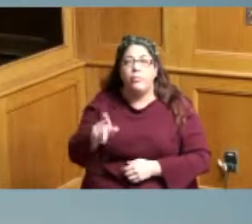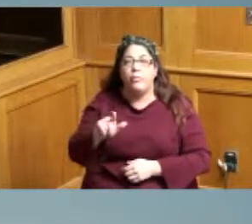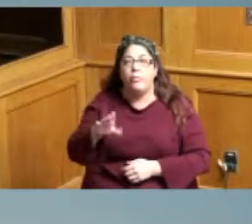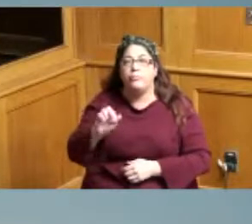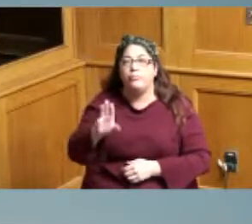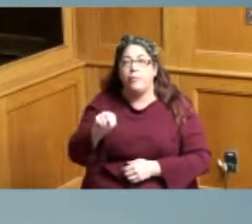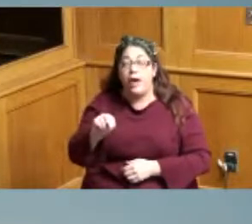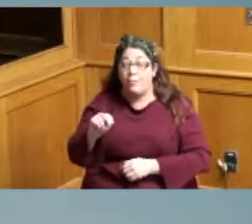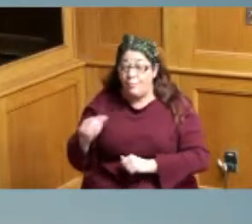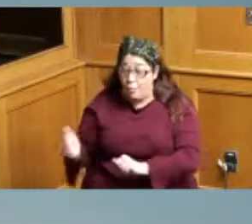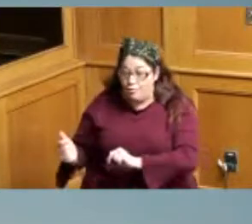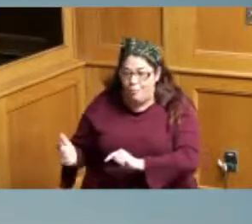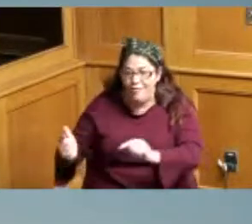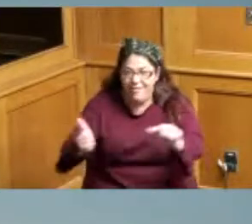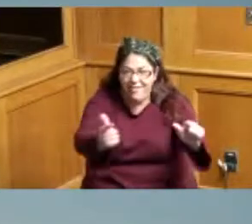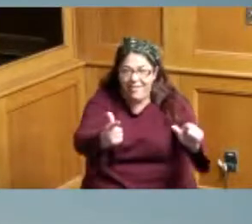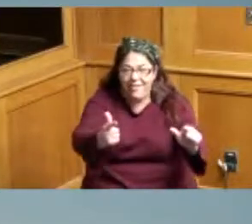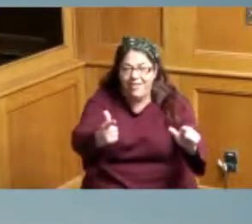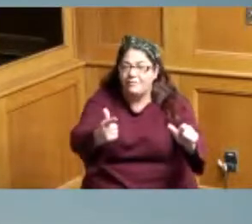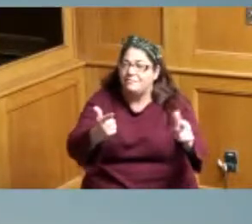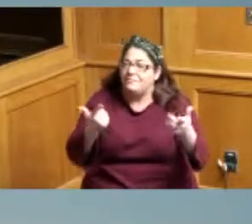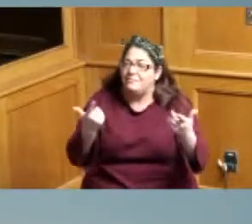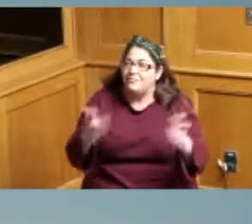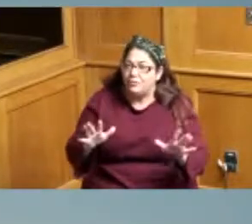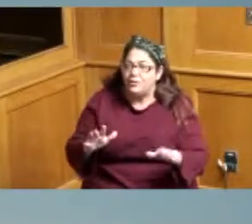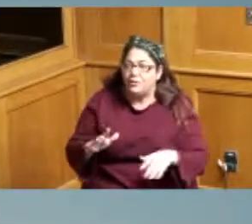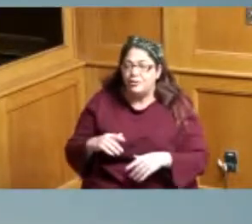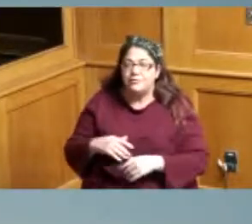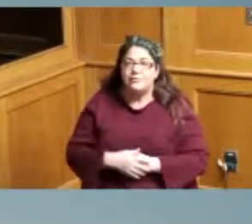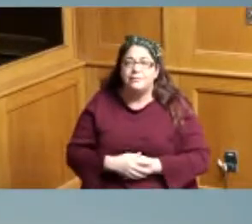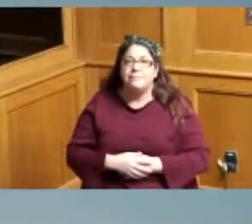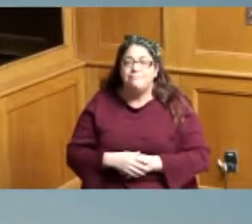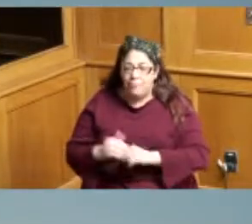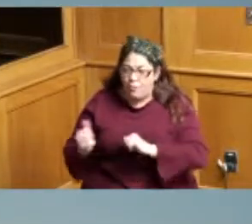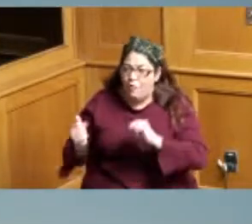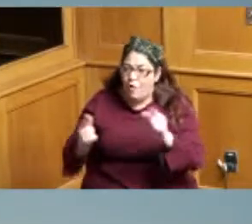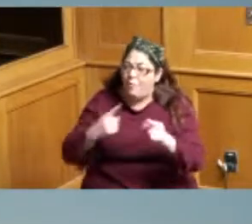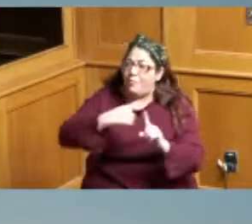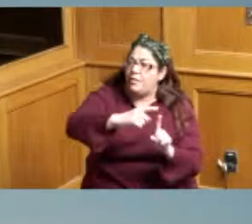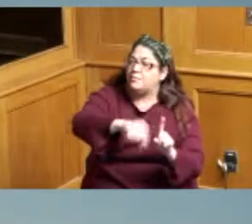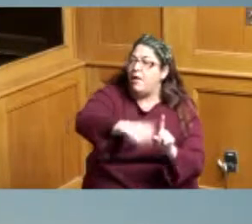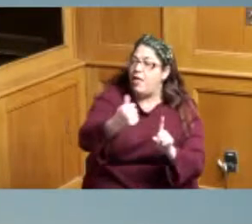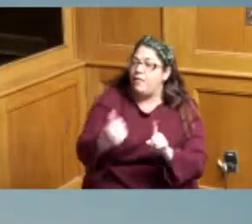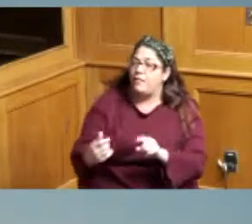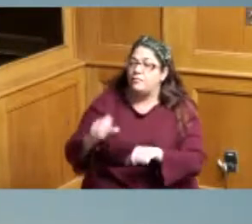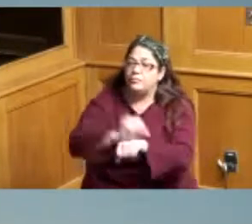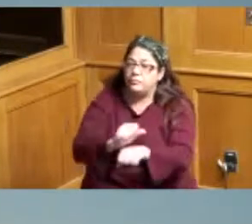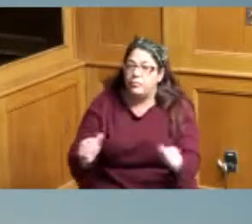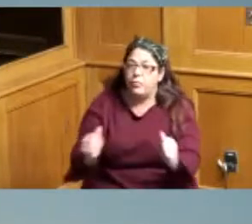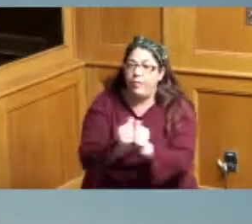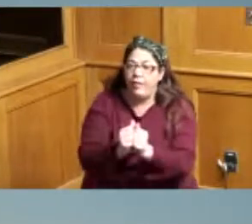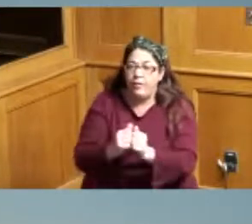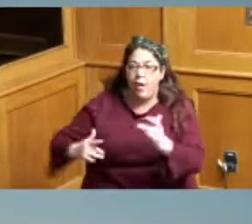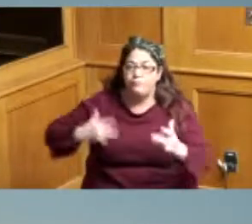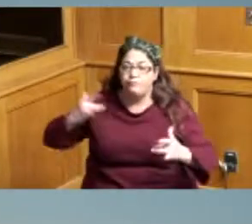that all of our partners that I've mentioned and others have been extremely cooperative they've